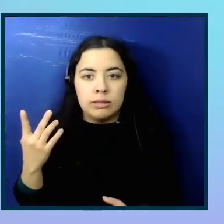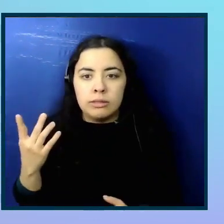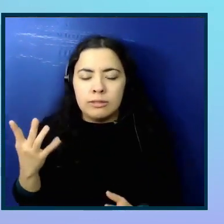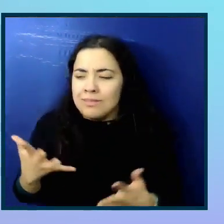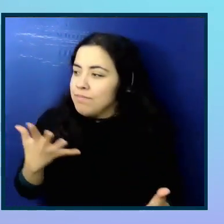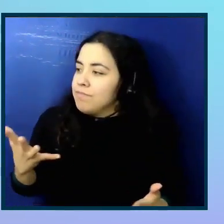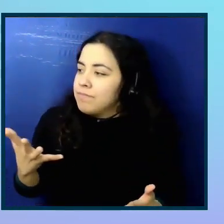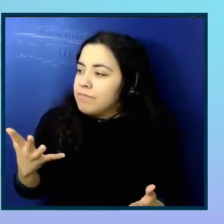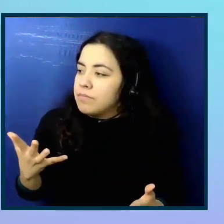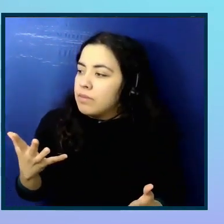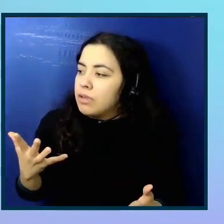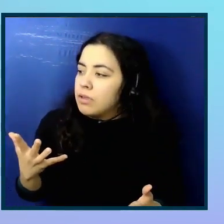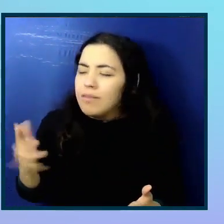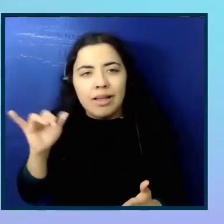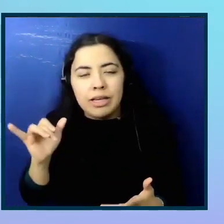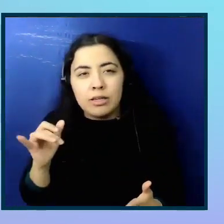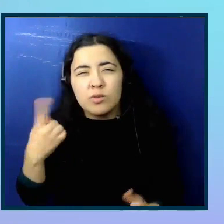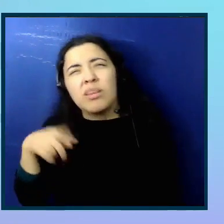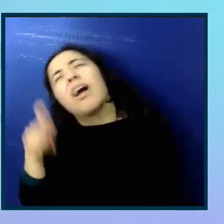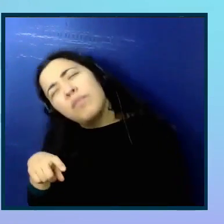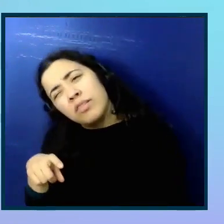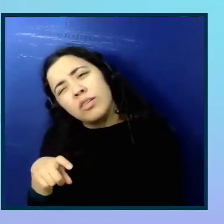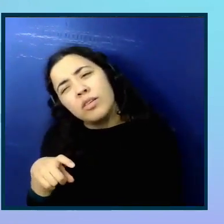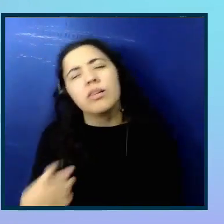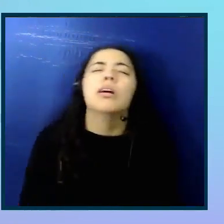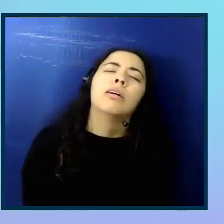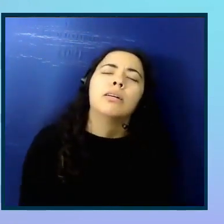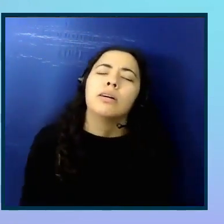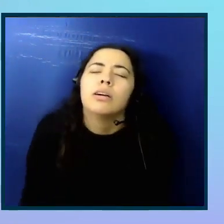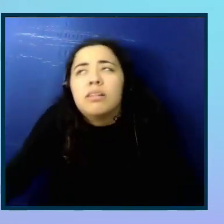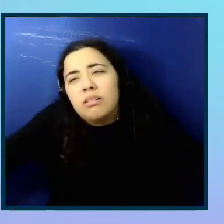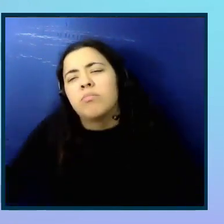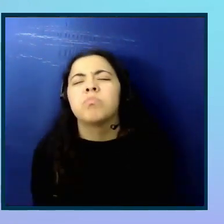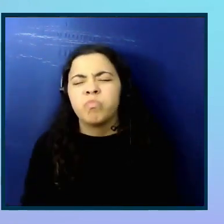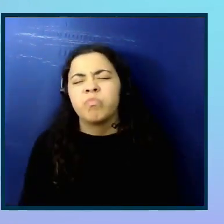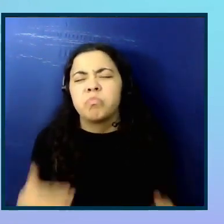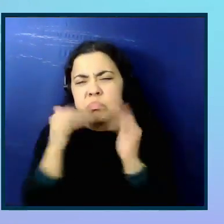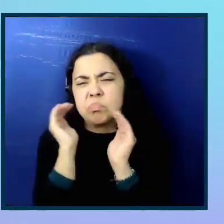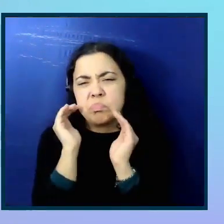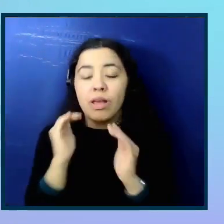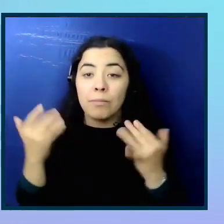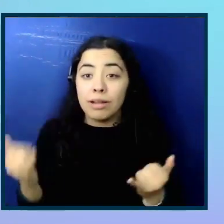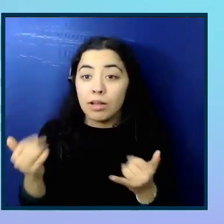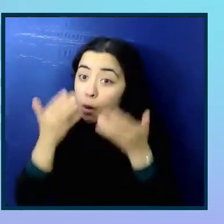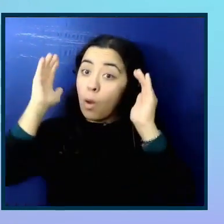it started with do we have to shrug and a pout and now it's oh, cool, tell me more.